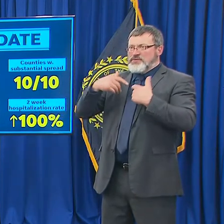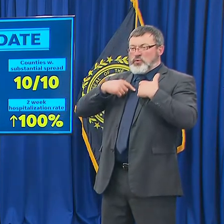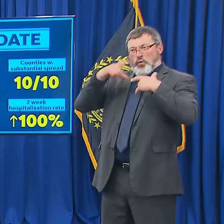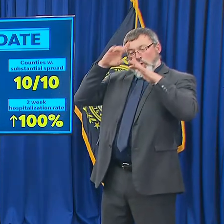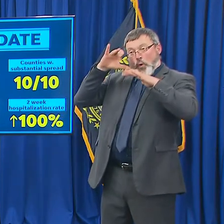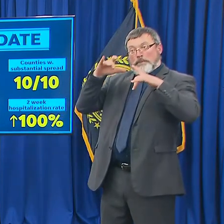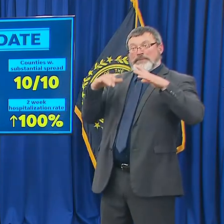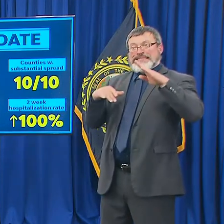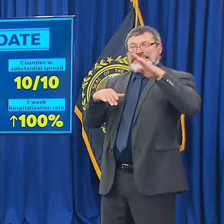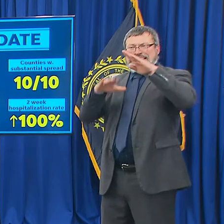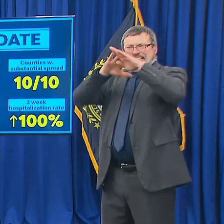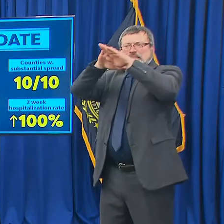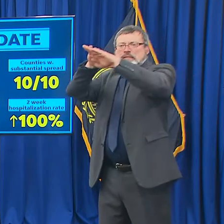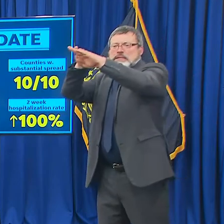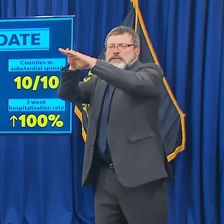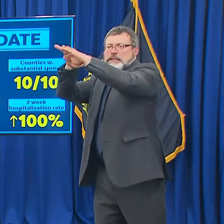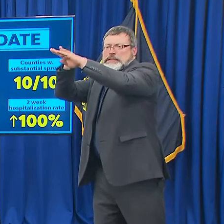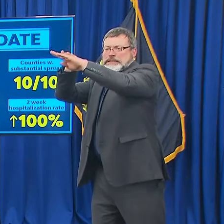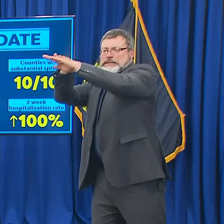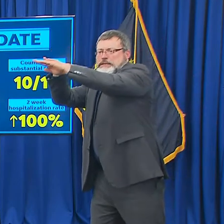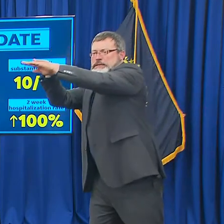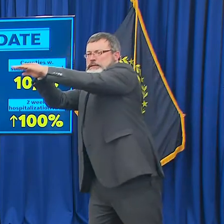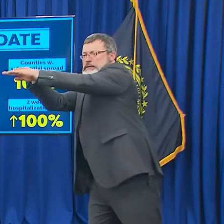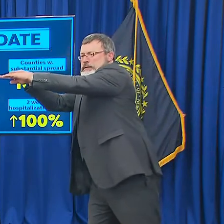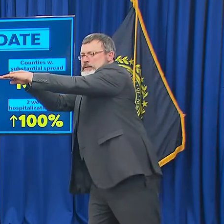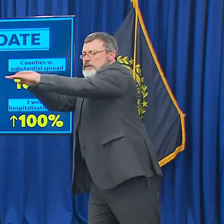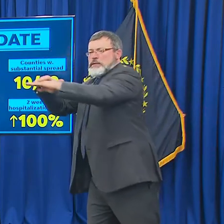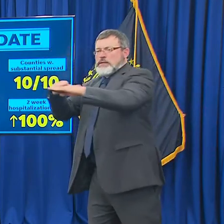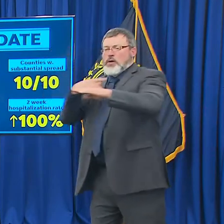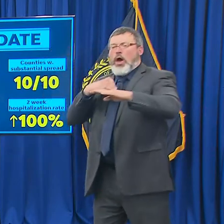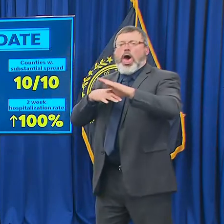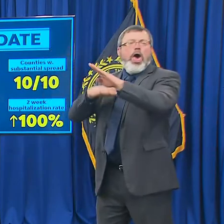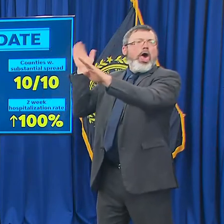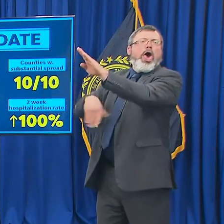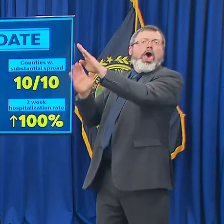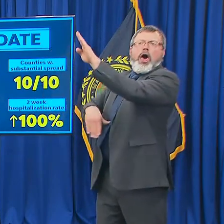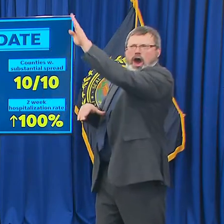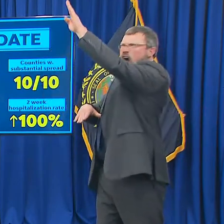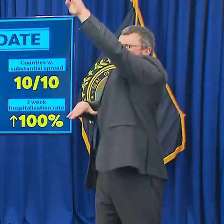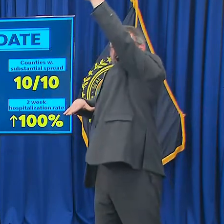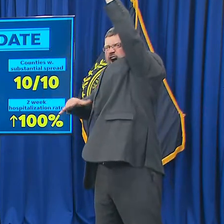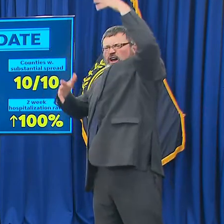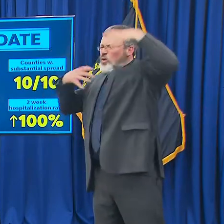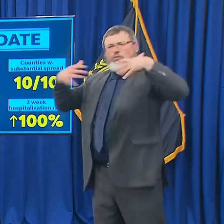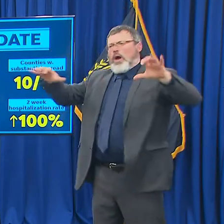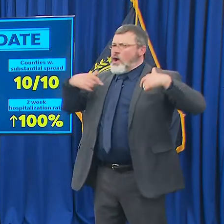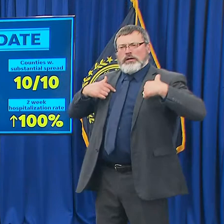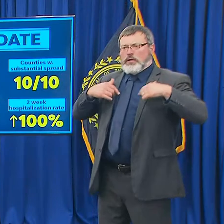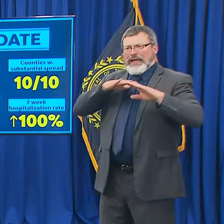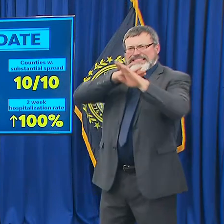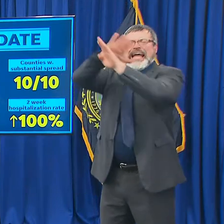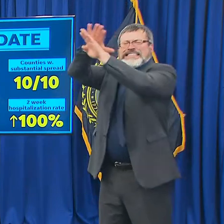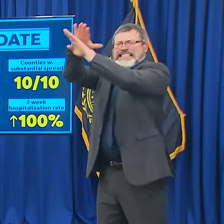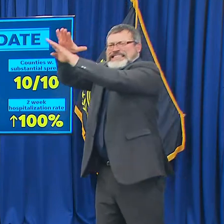you've seen over in Europe. So you know we're smack in the middle of it right now. So we still have a while a ways to go here potentially